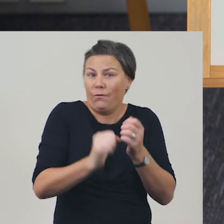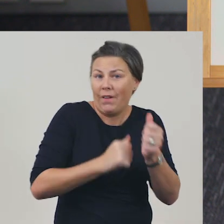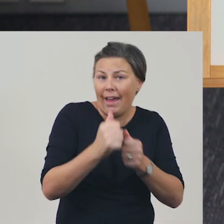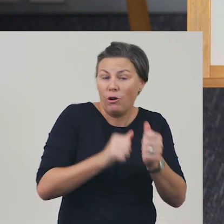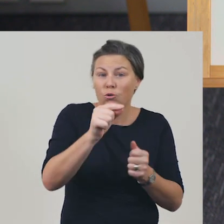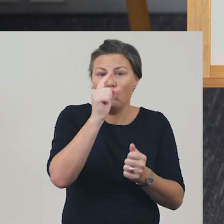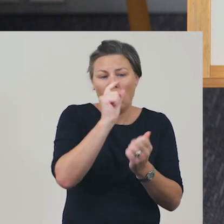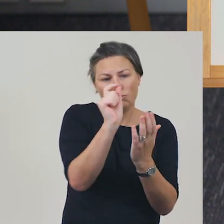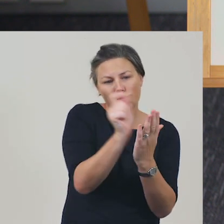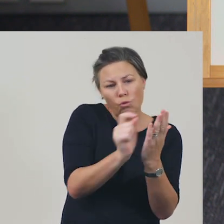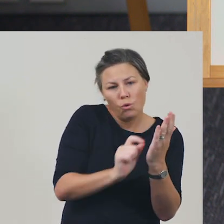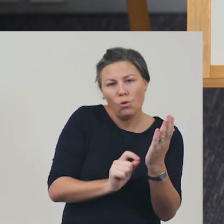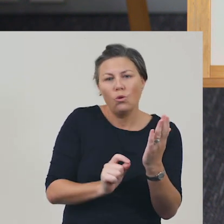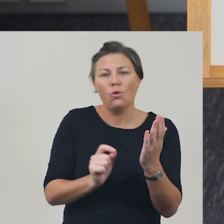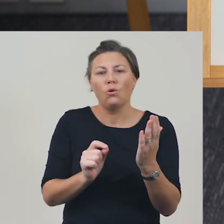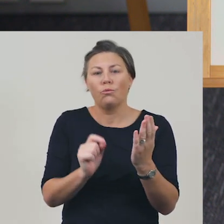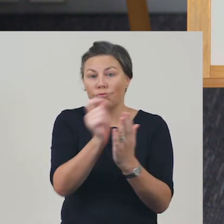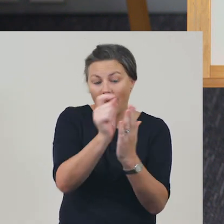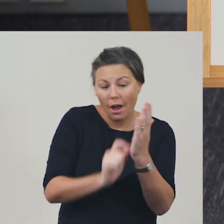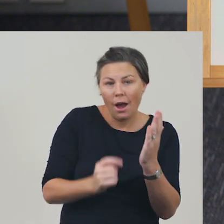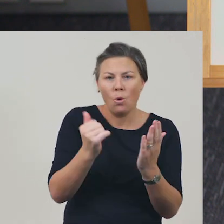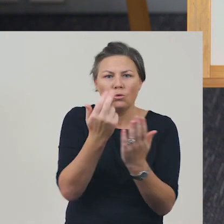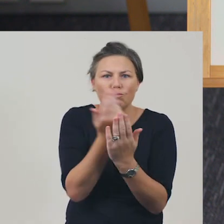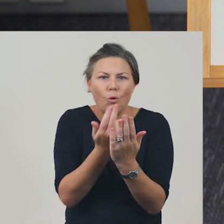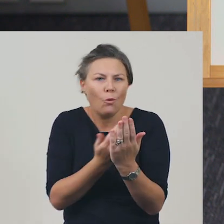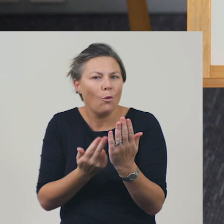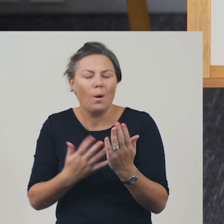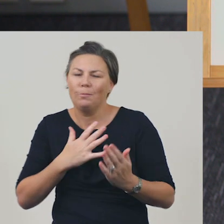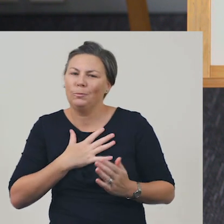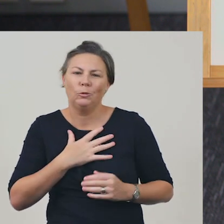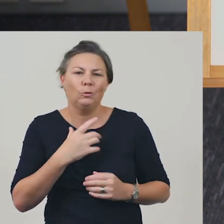Remember to talk about the characters and the events in the story.